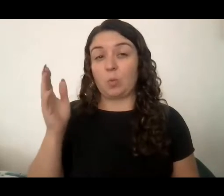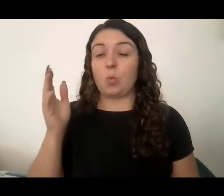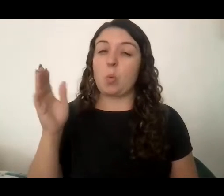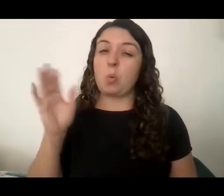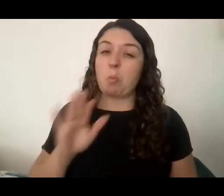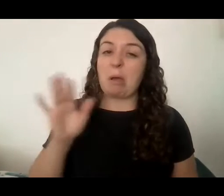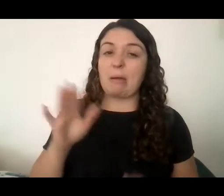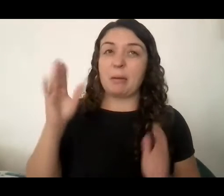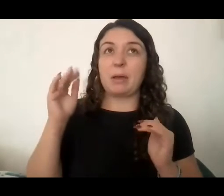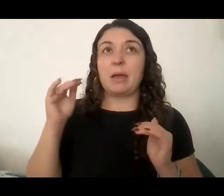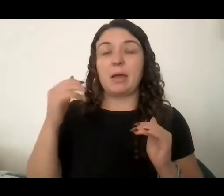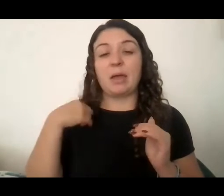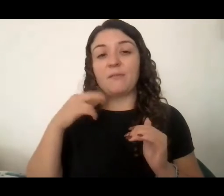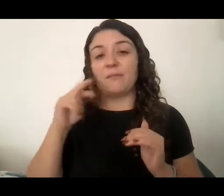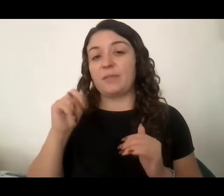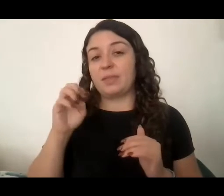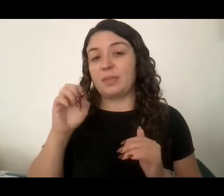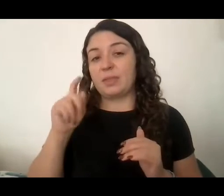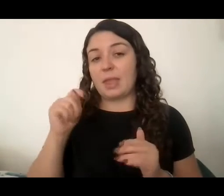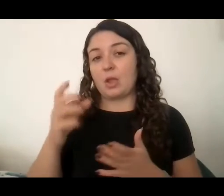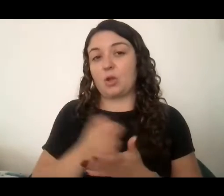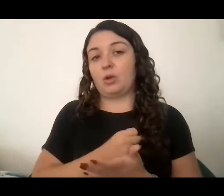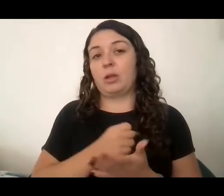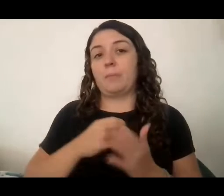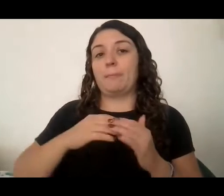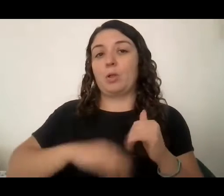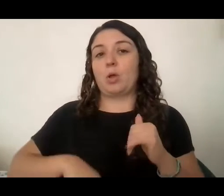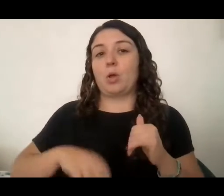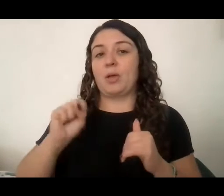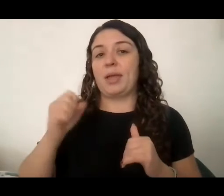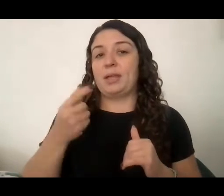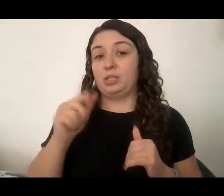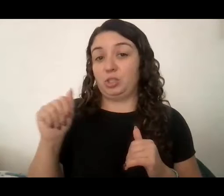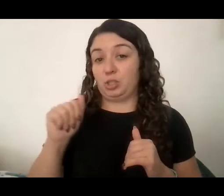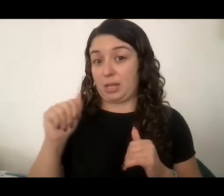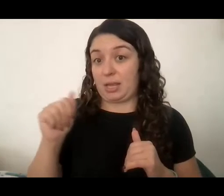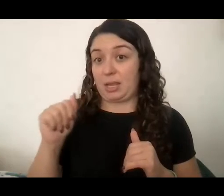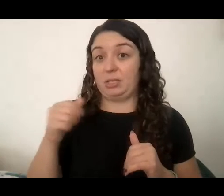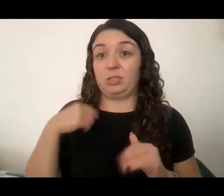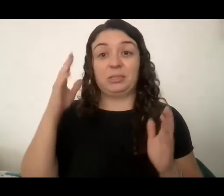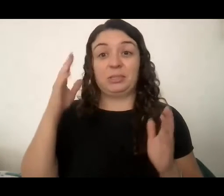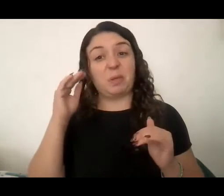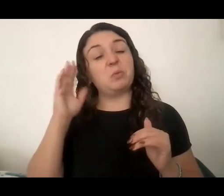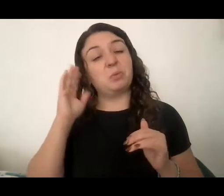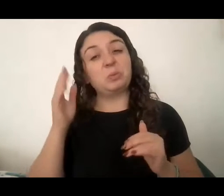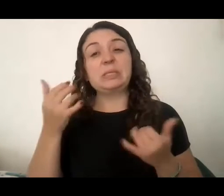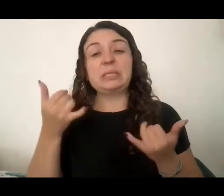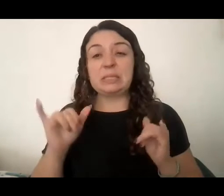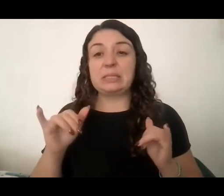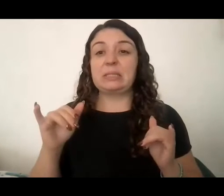from self employment that's below SGA, and she is expecting that she's still due her SSDI benefit,